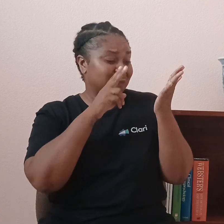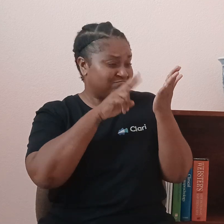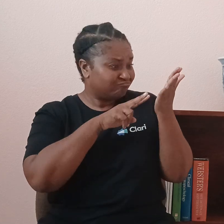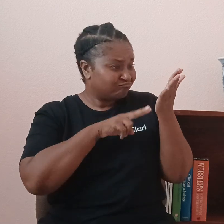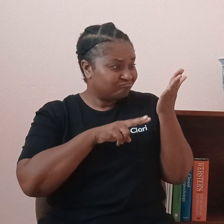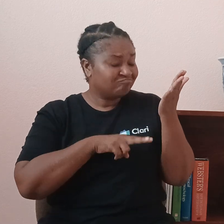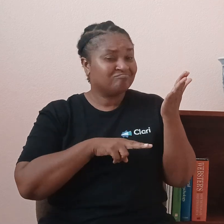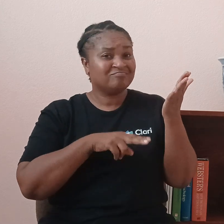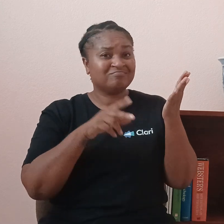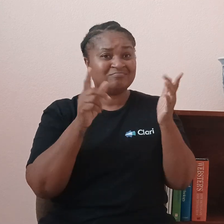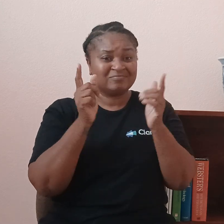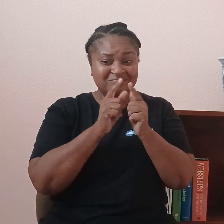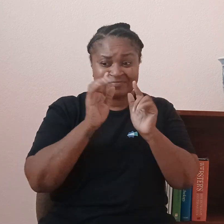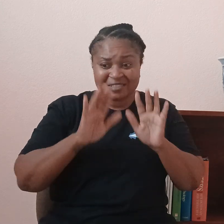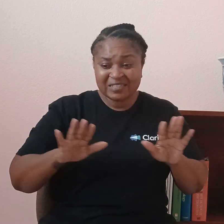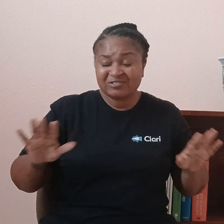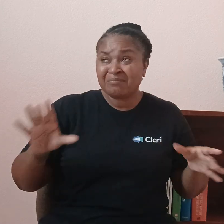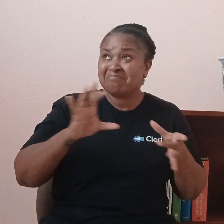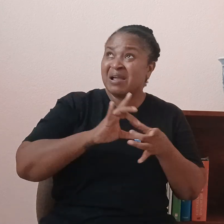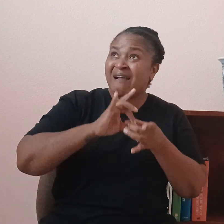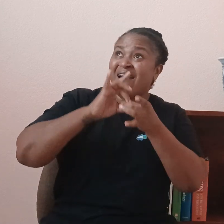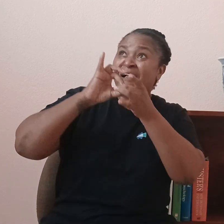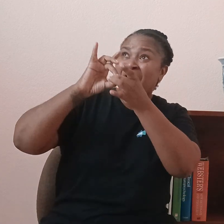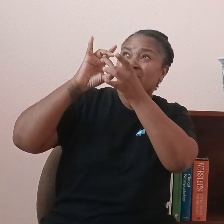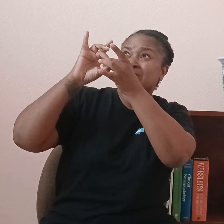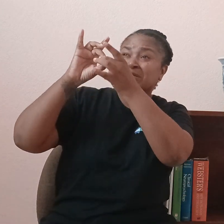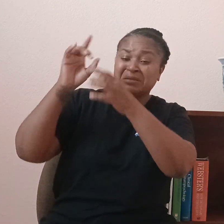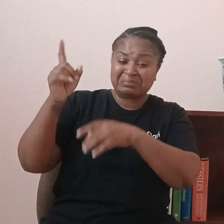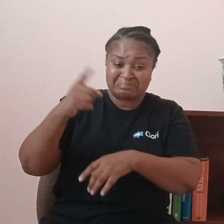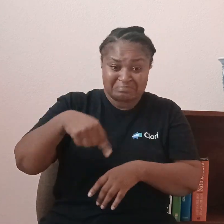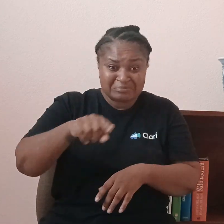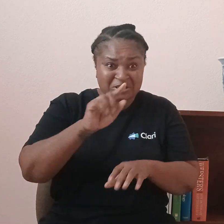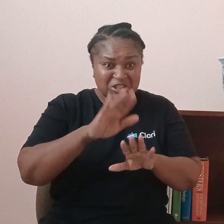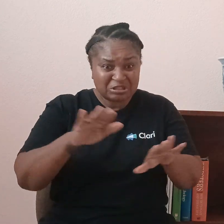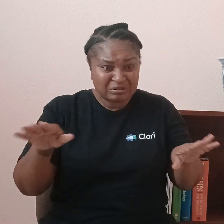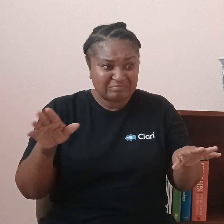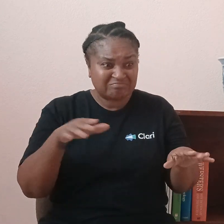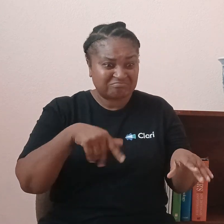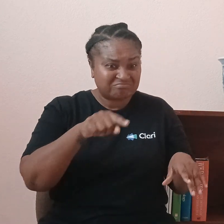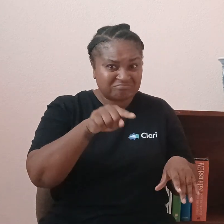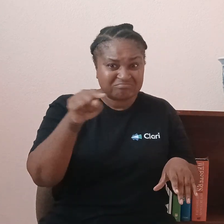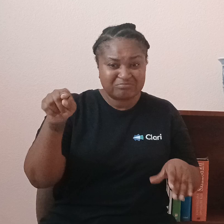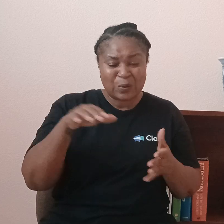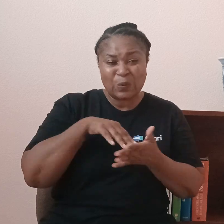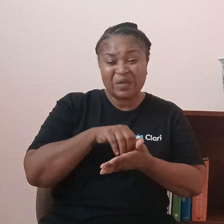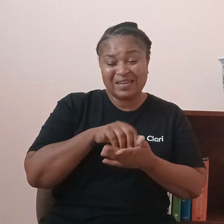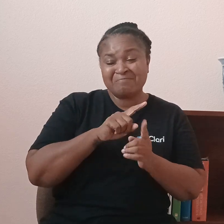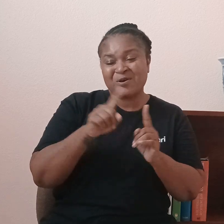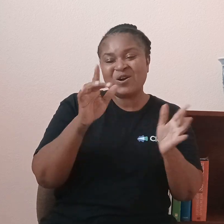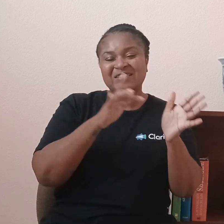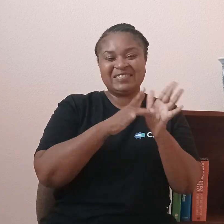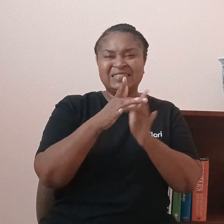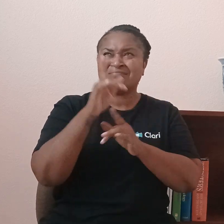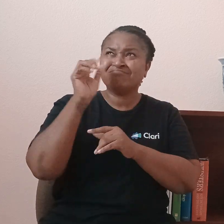Little ones to him belong They are weak, but he is strong.